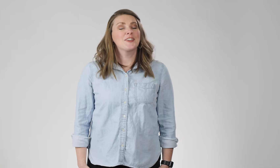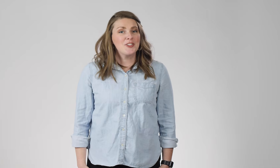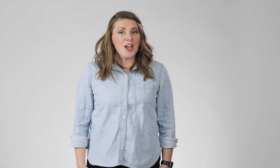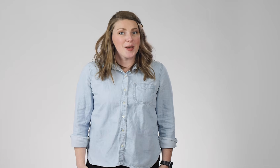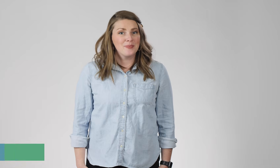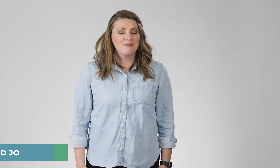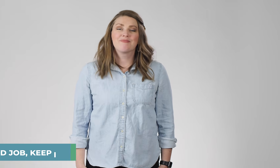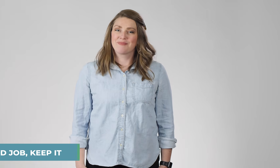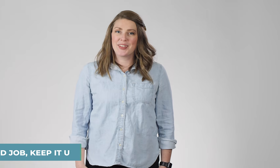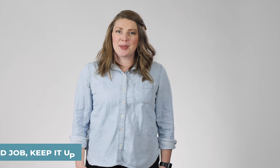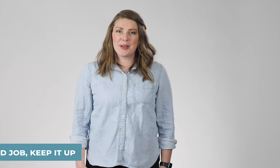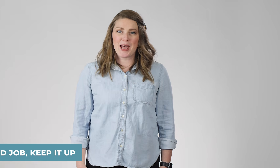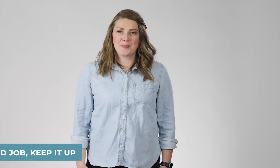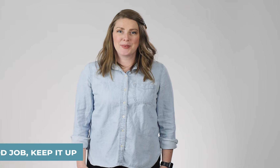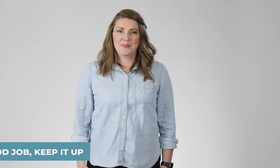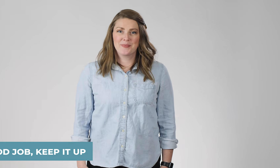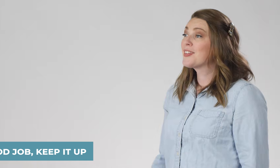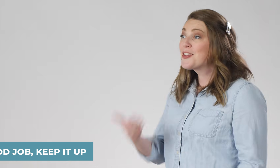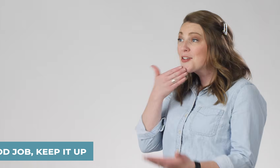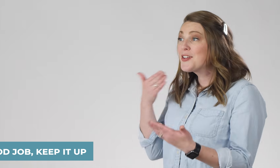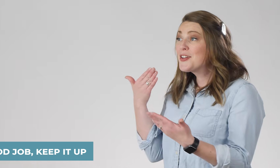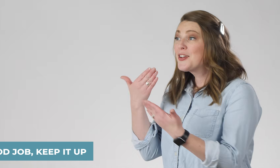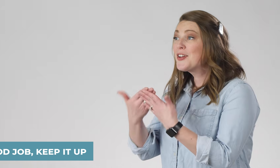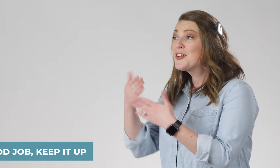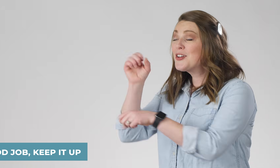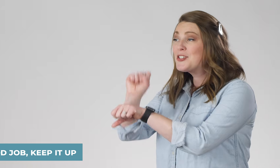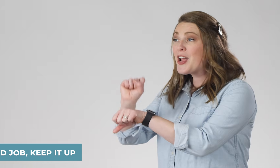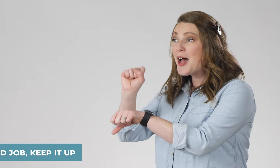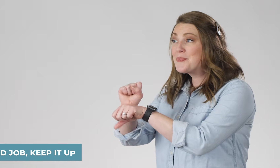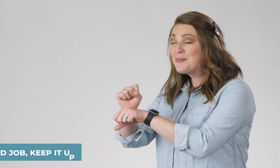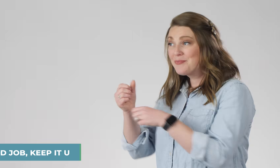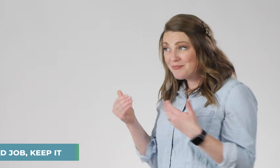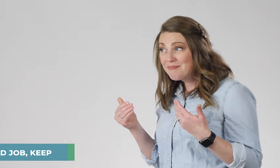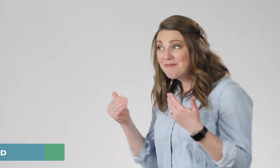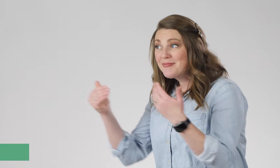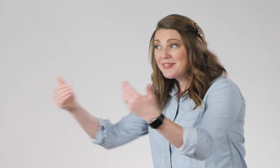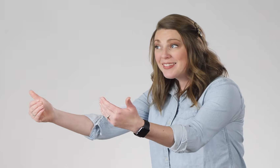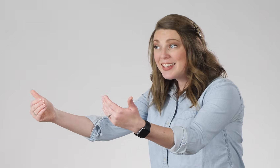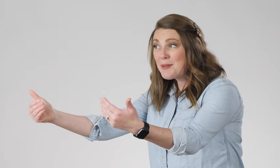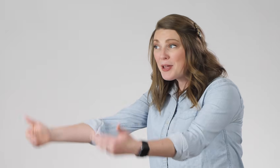Good job, keep it up. 'Good job, keep going.'